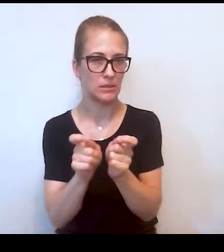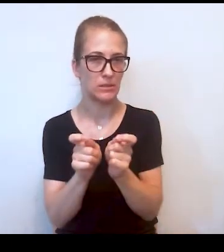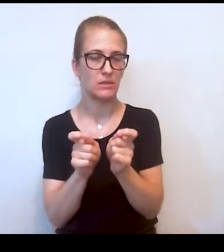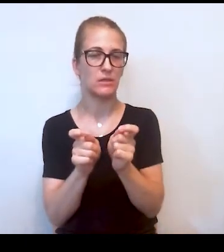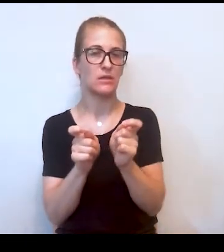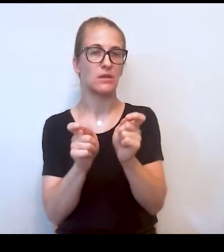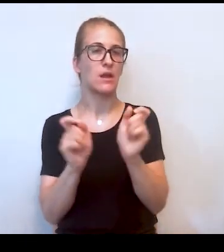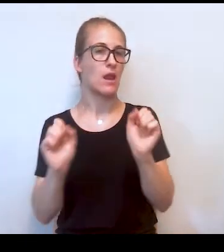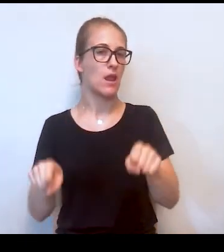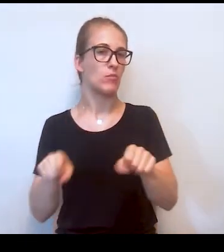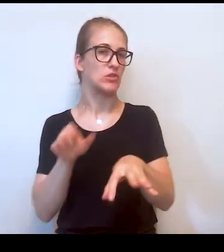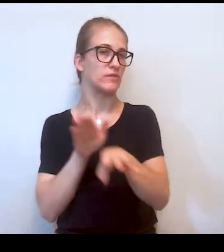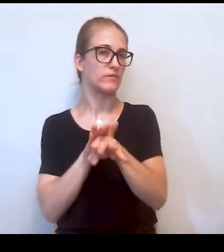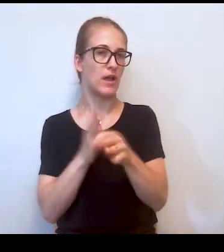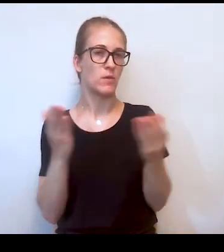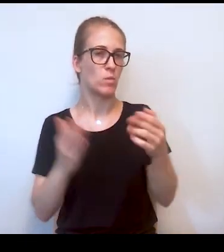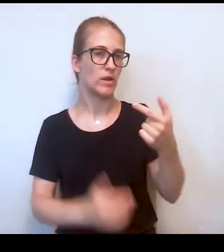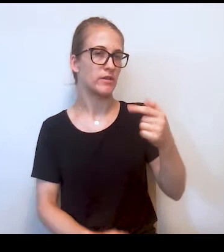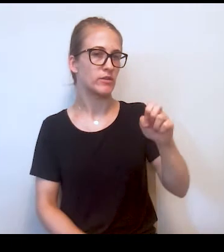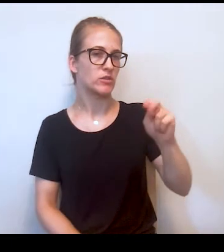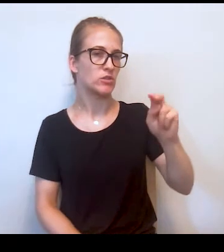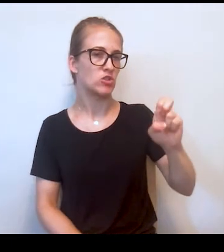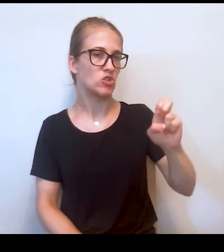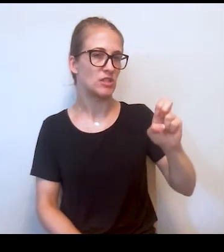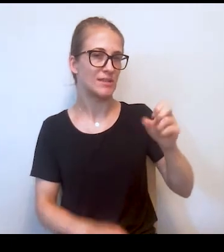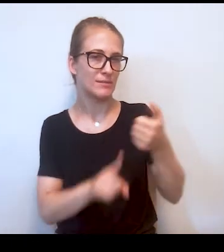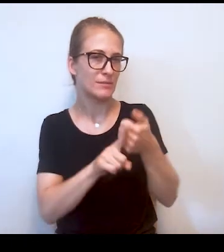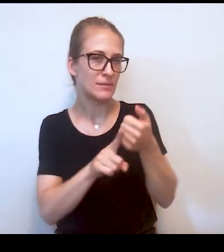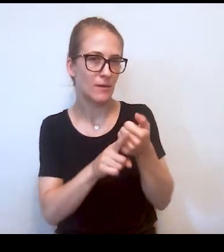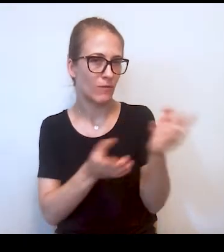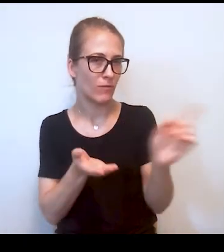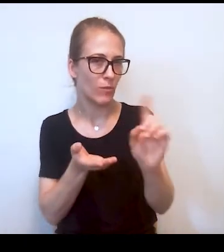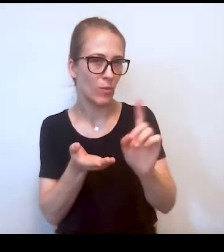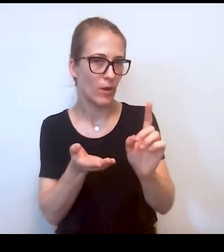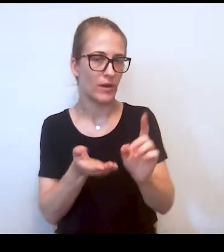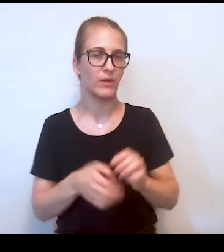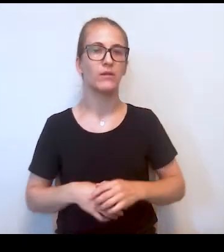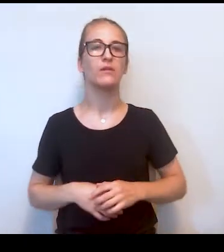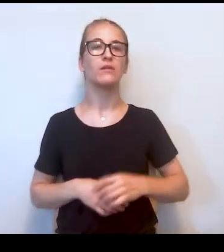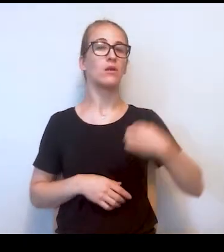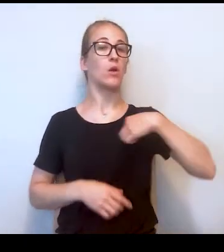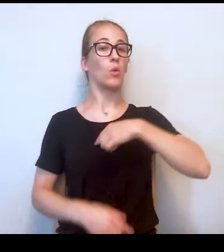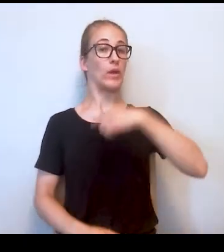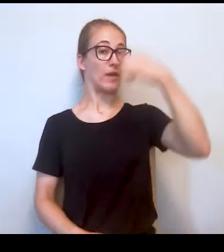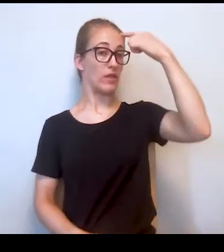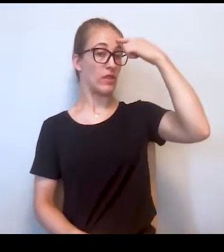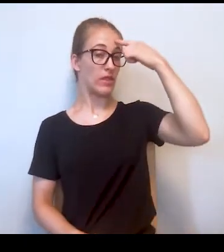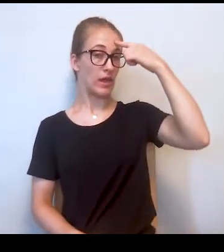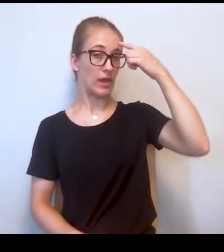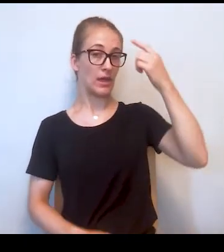that inherited hypermobility actually has to do with a mosaic of genes. It's not something that's clear cut.